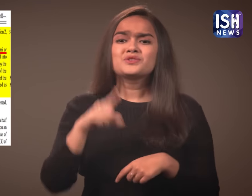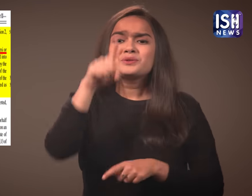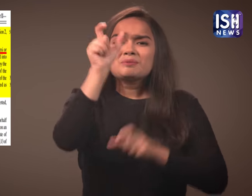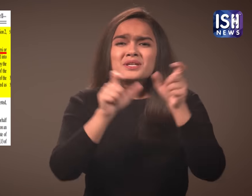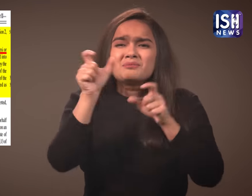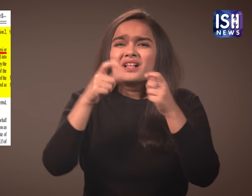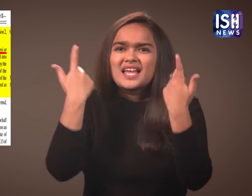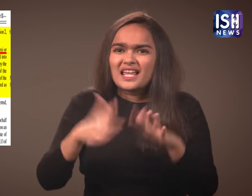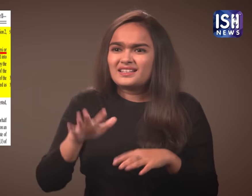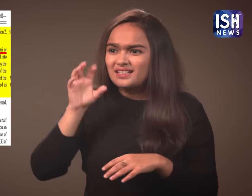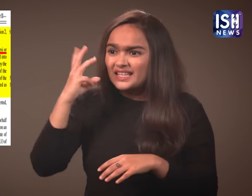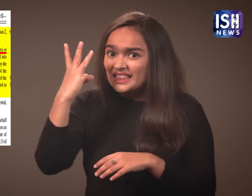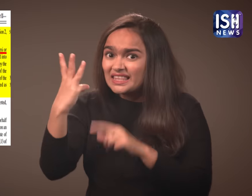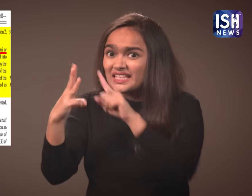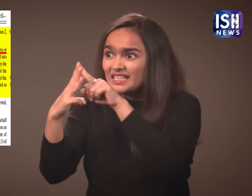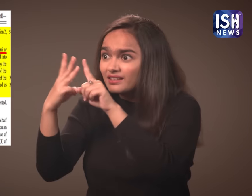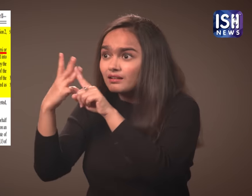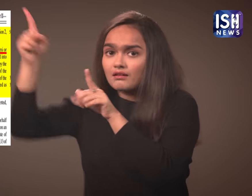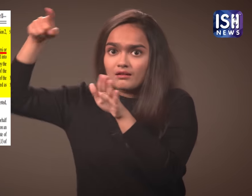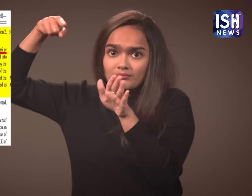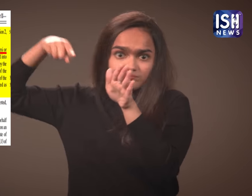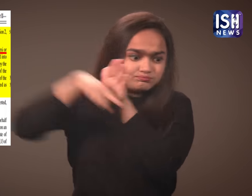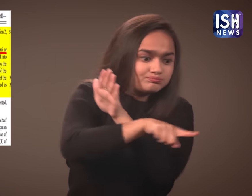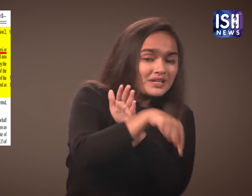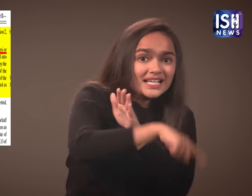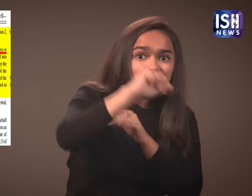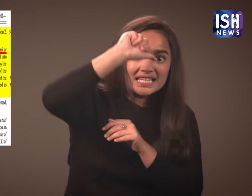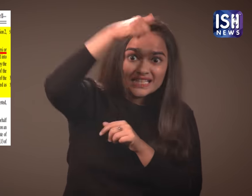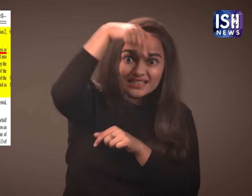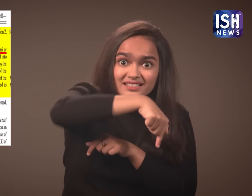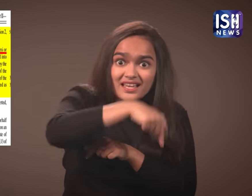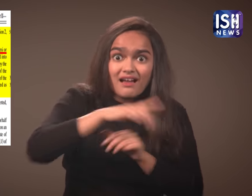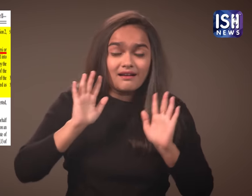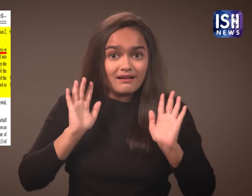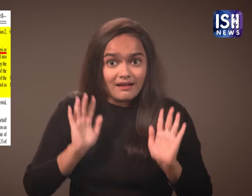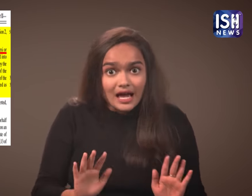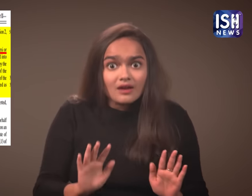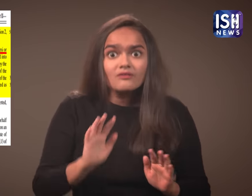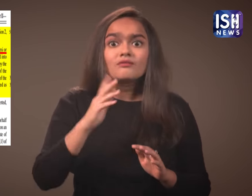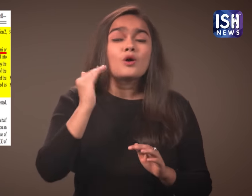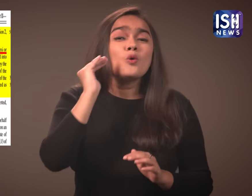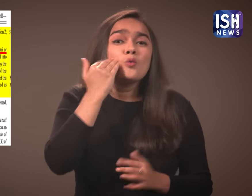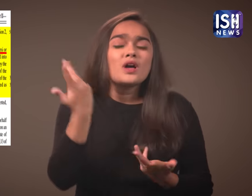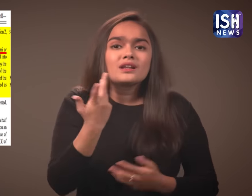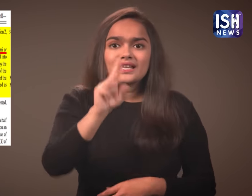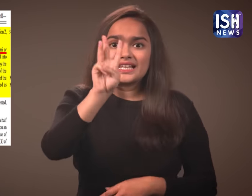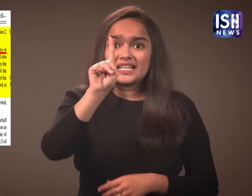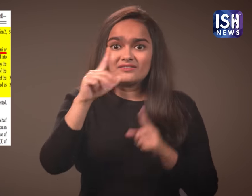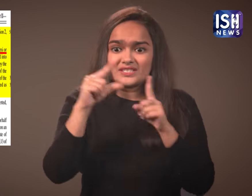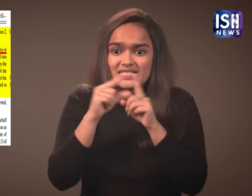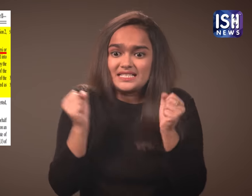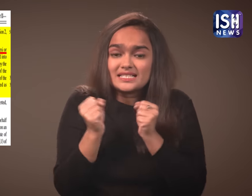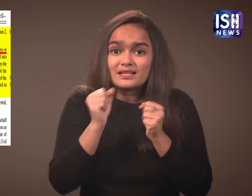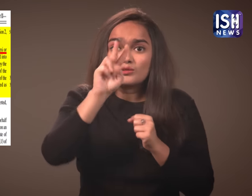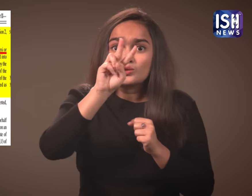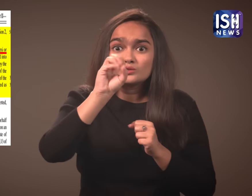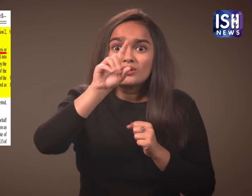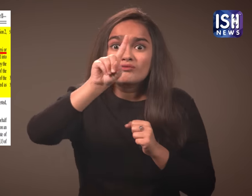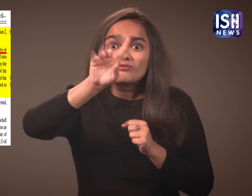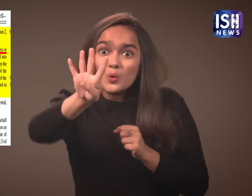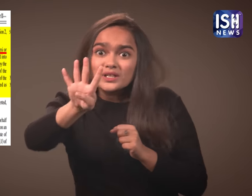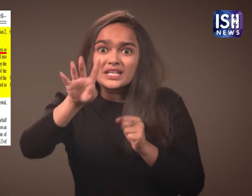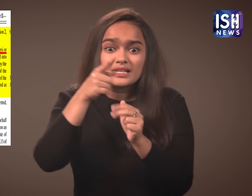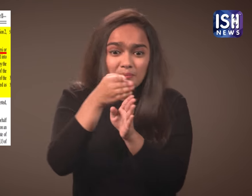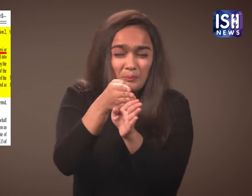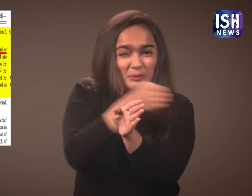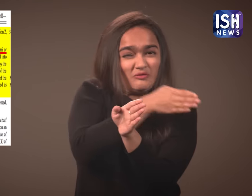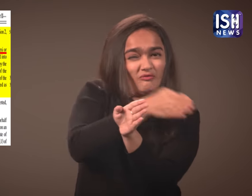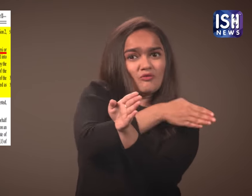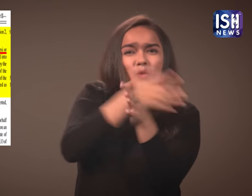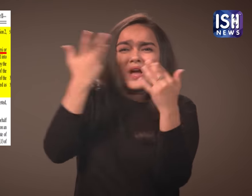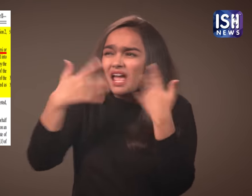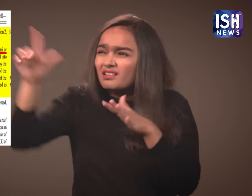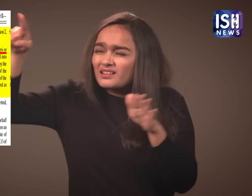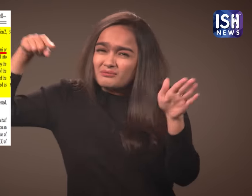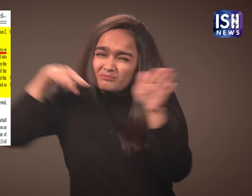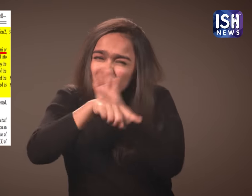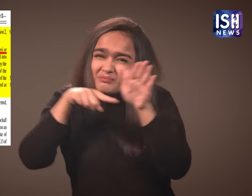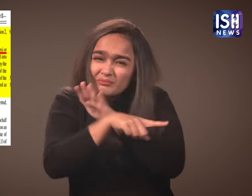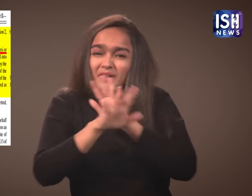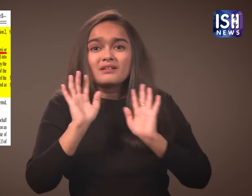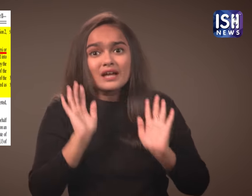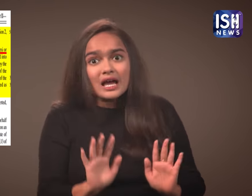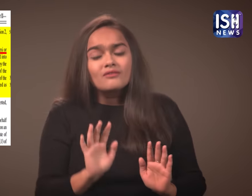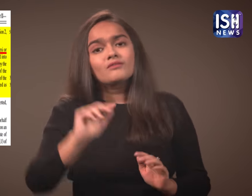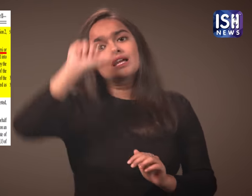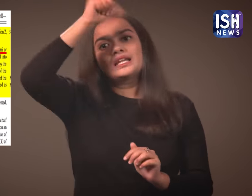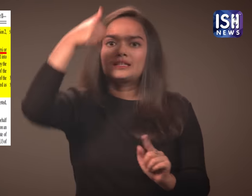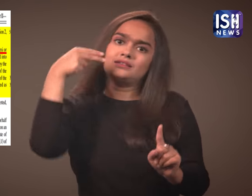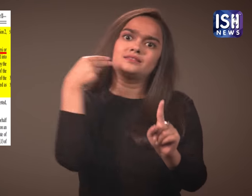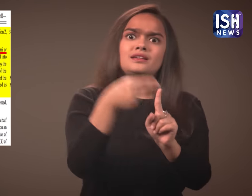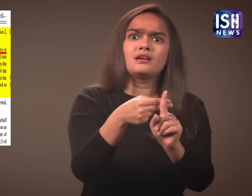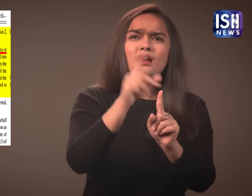All those who have entered India before 31st December 2014, will be given Indian Citizenship.